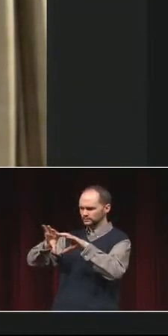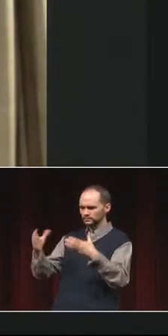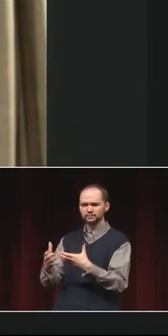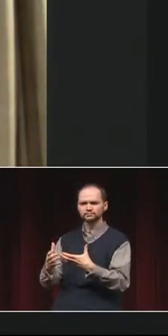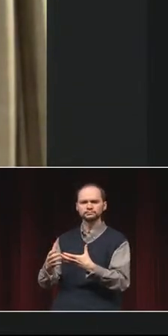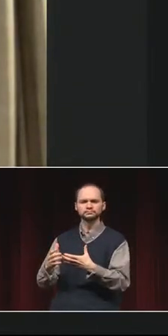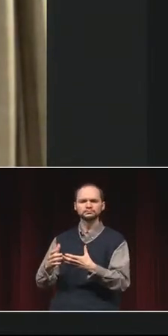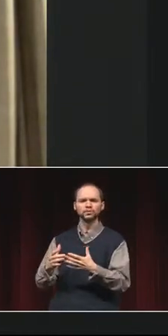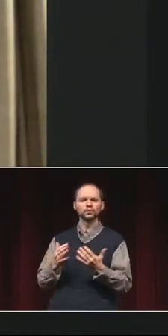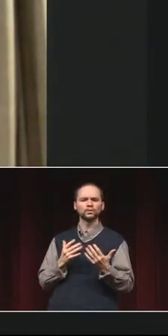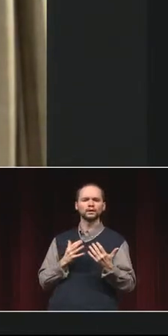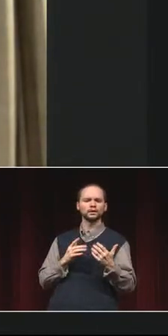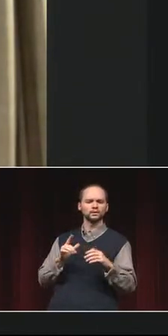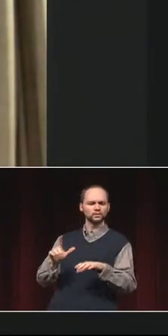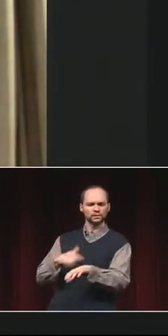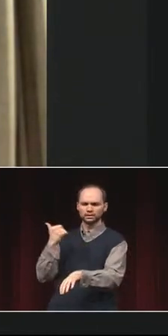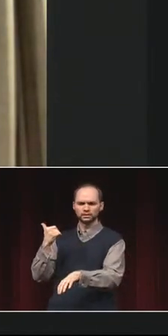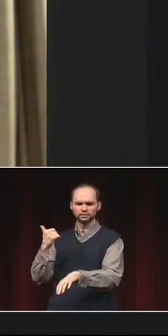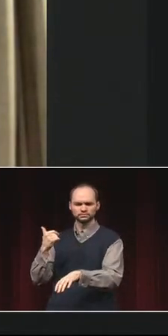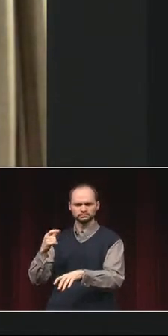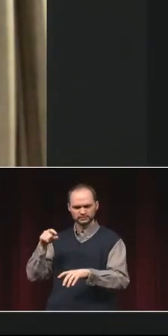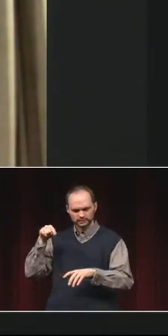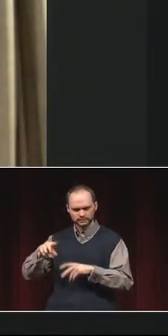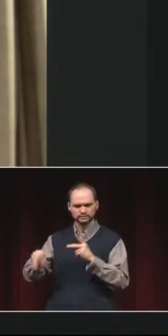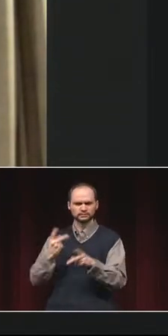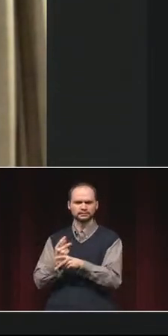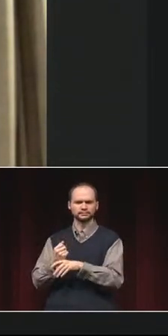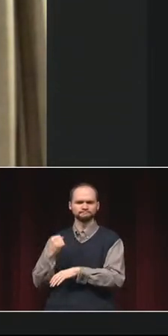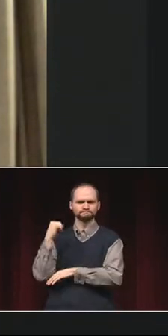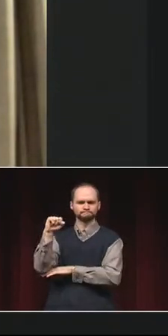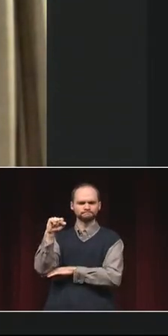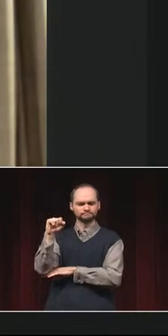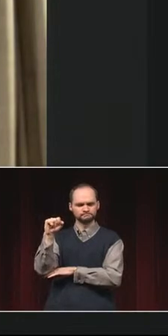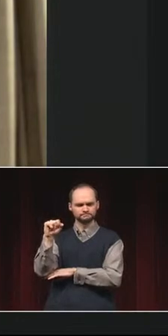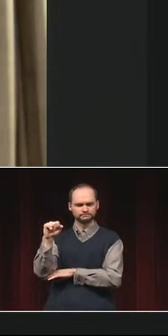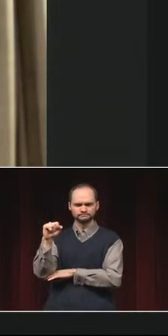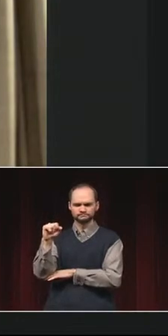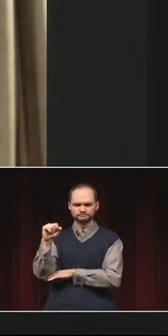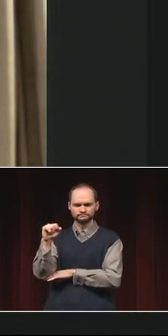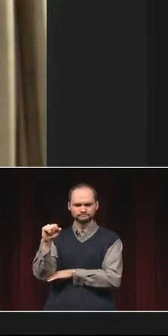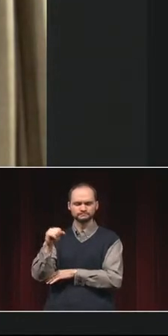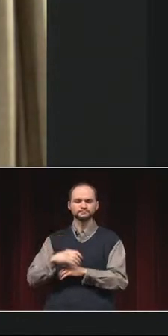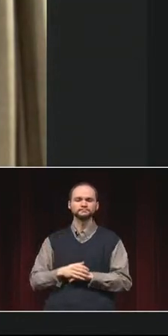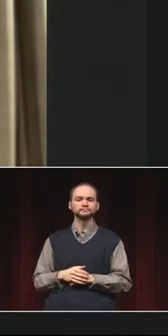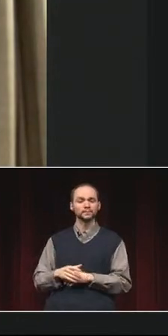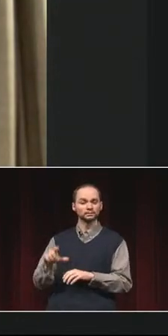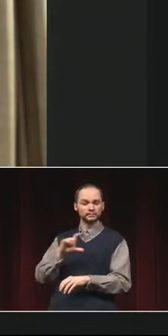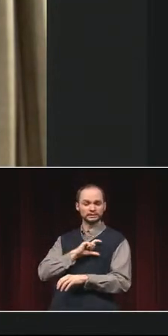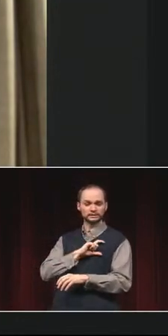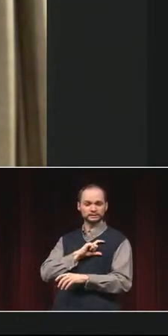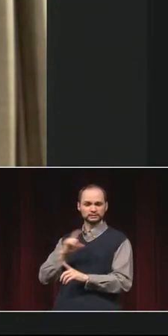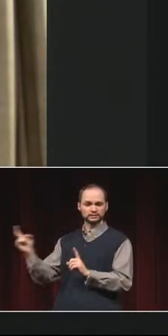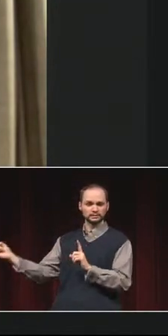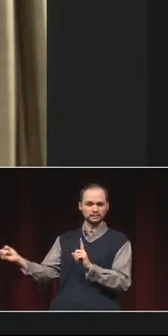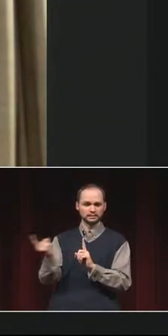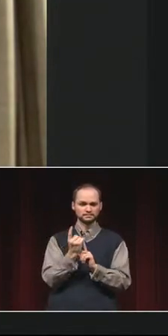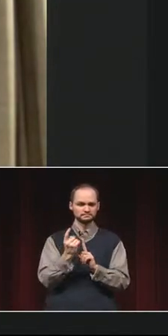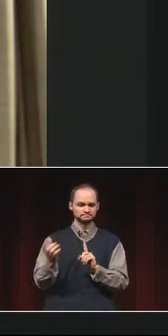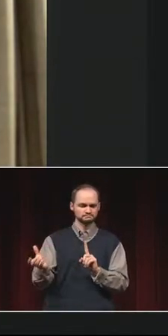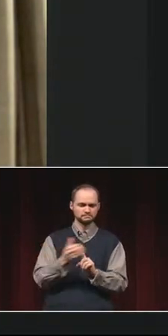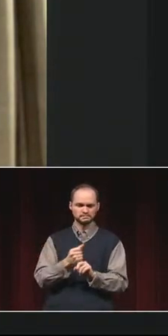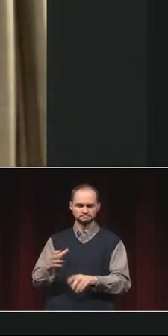When the policeman came to arrest me, I asked him why do you push us around.